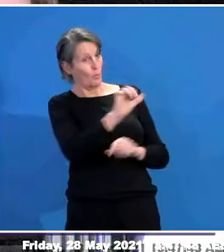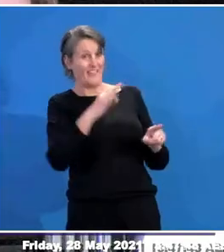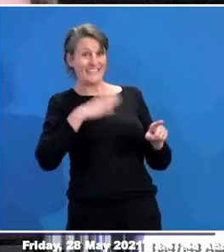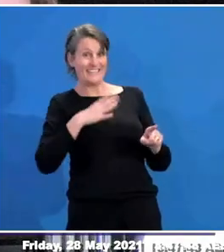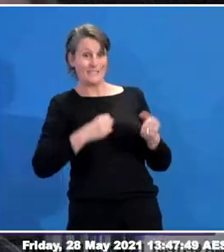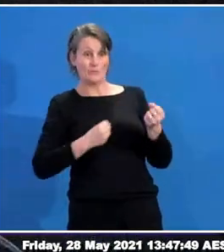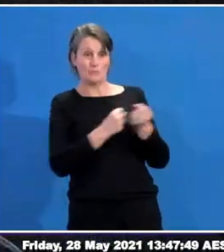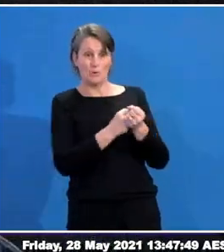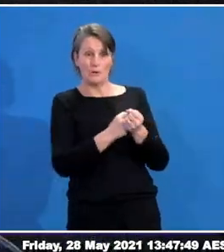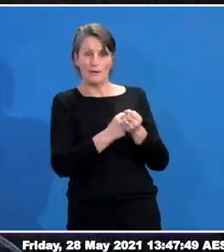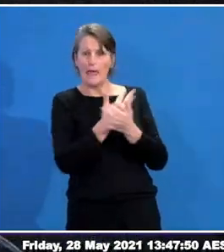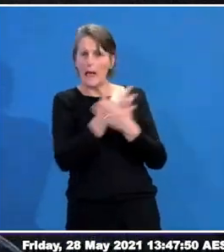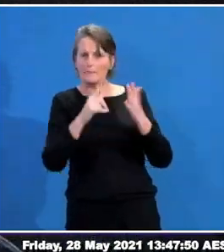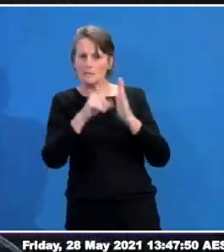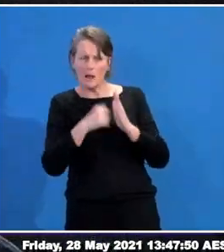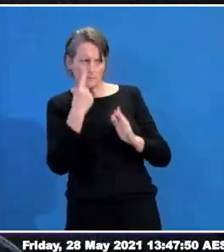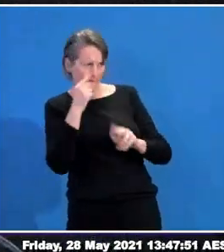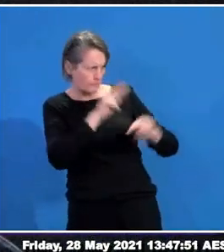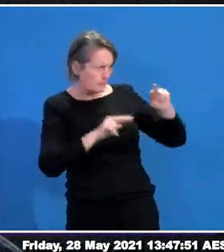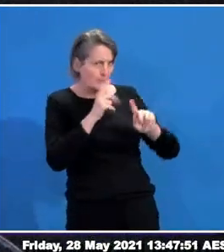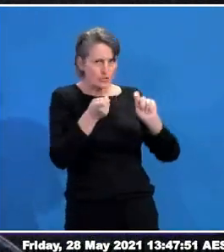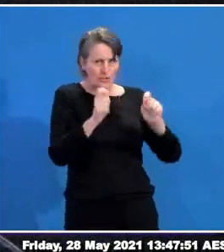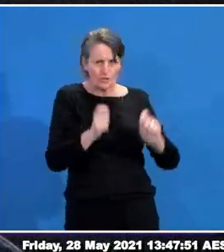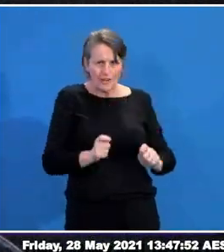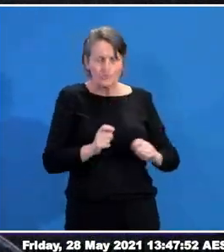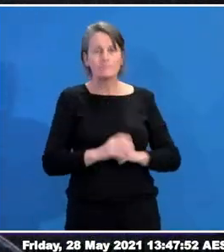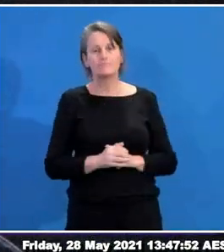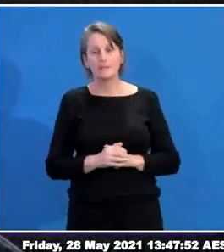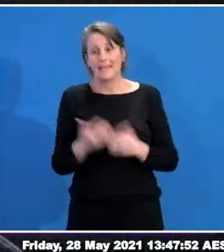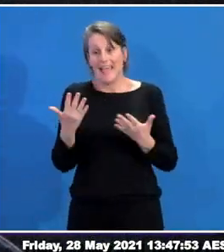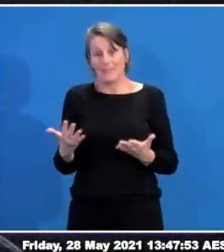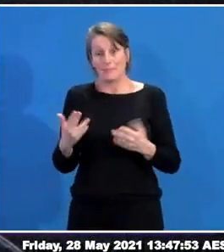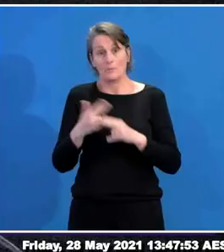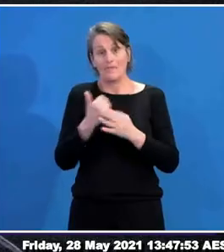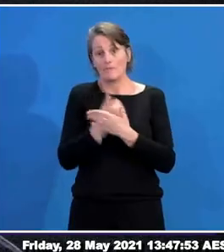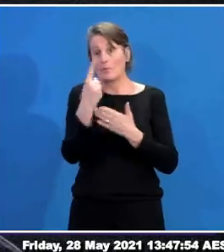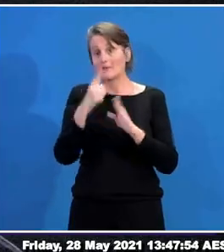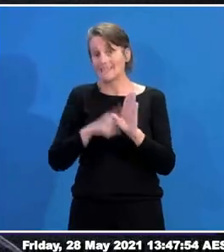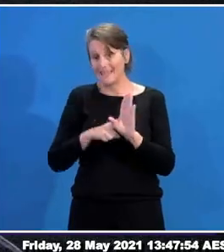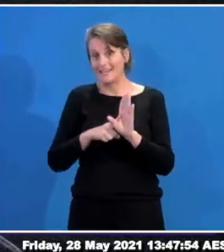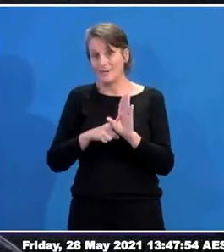MR McNAUGHTON: Ms Bennett, at the moment for the most part we do what is called annual plan reviews.